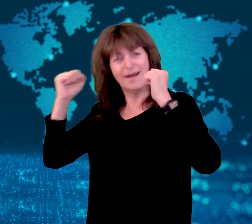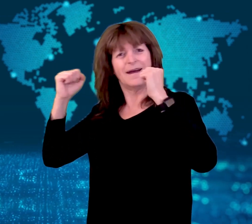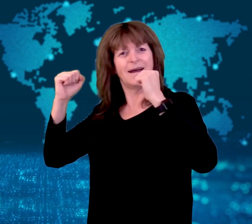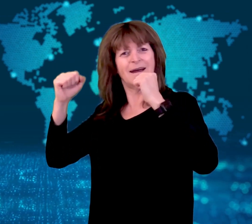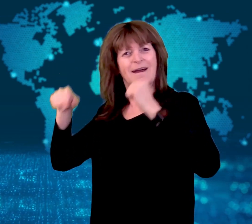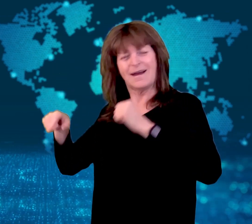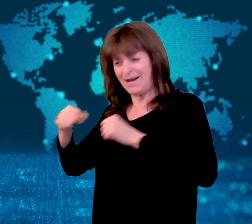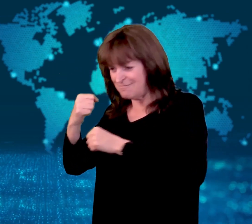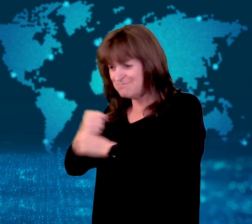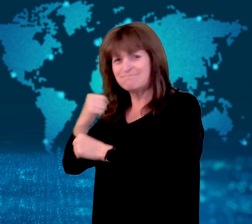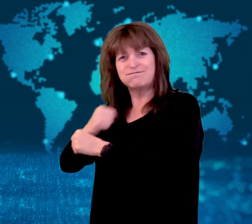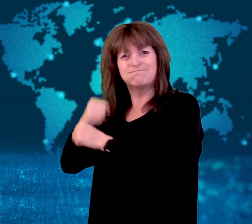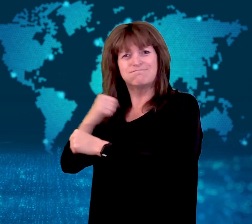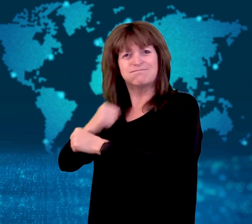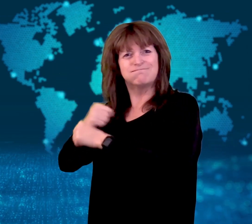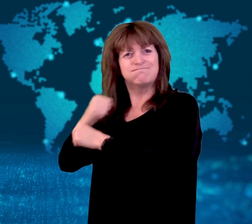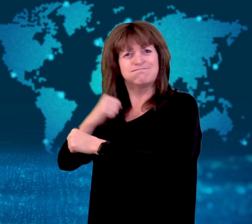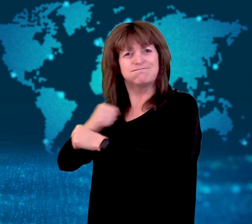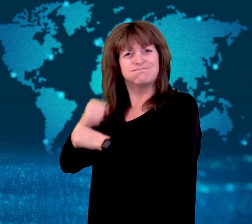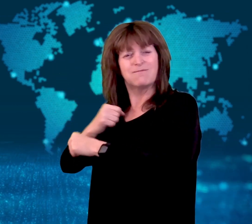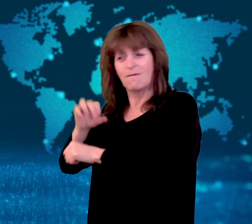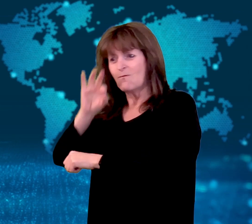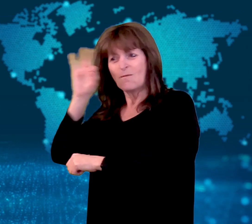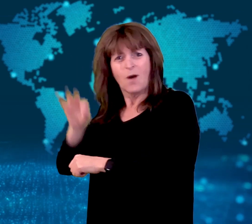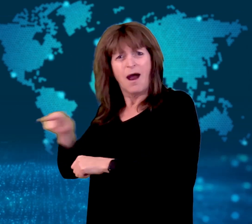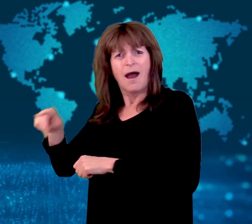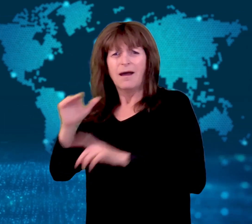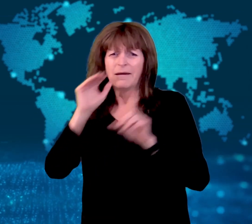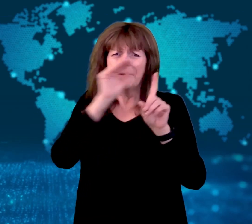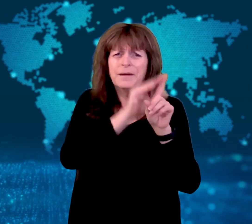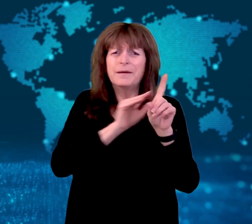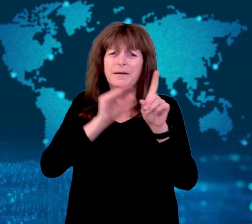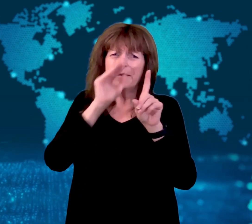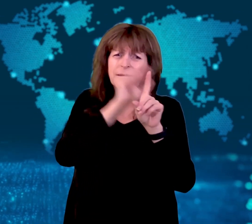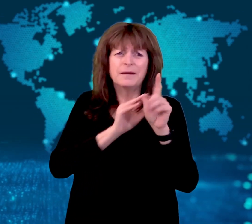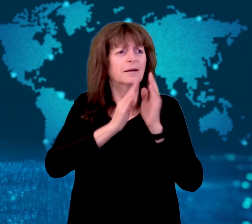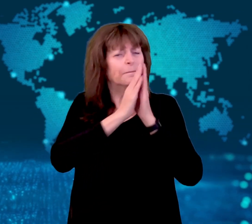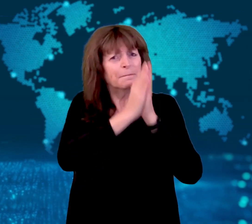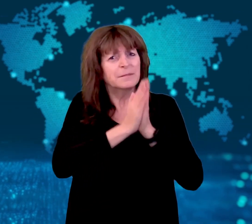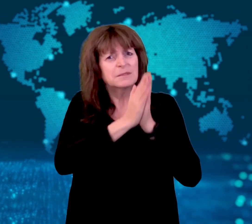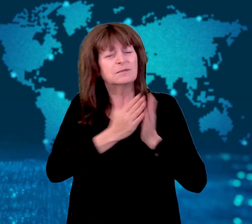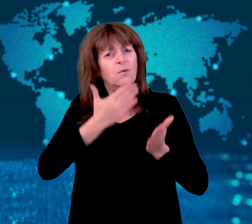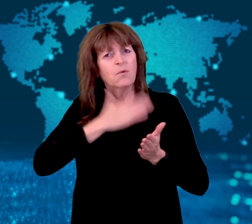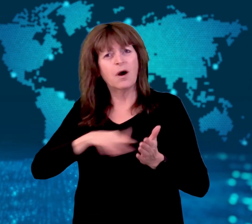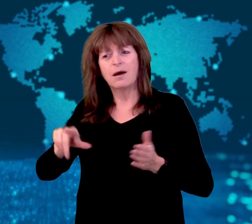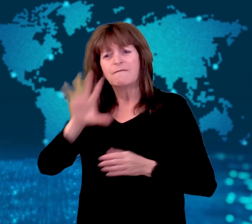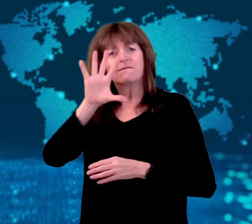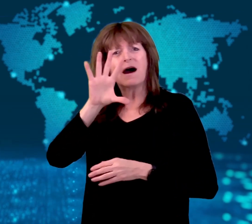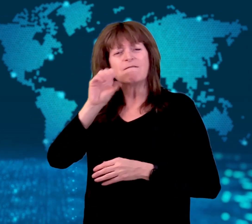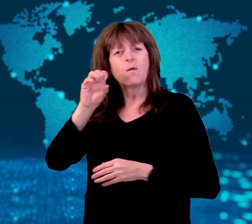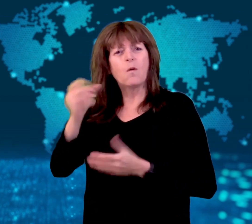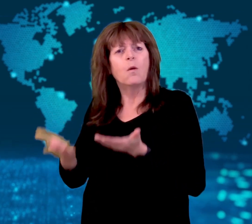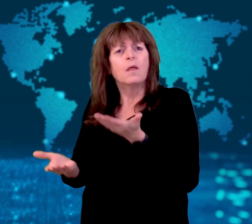the government was finally starting work they had